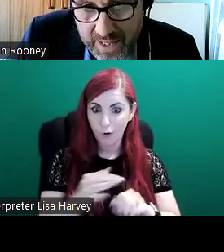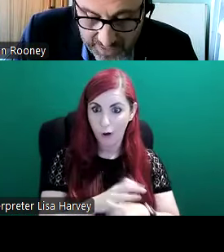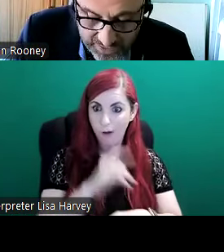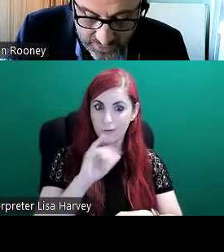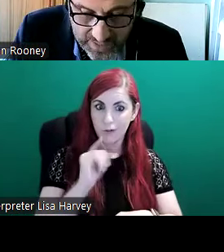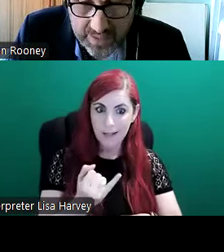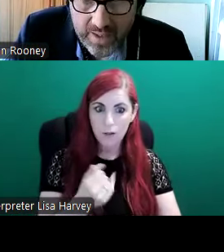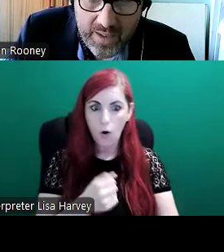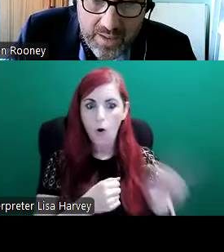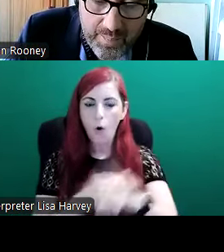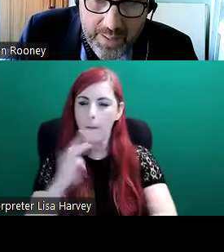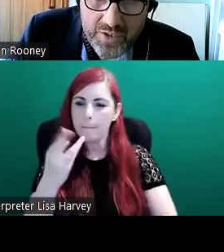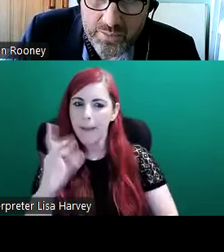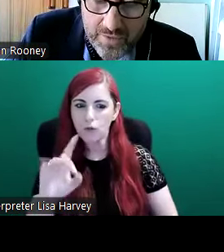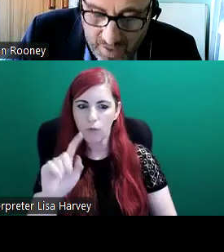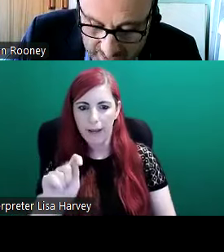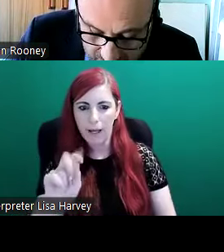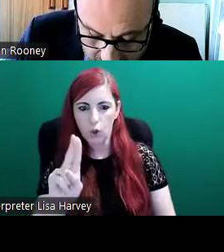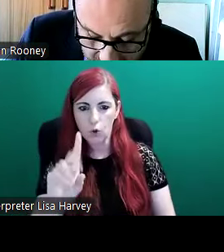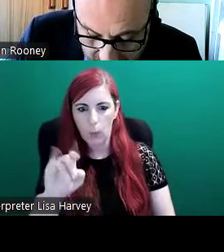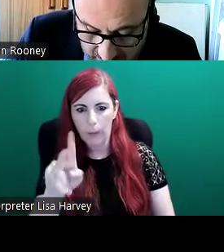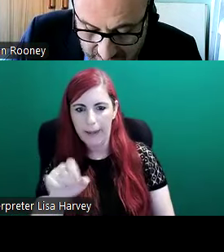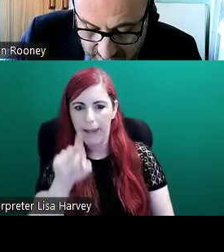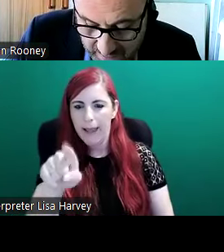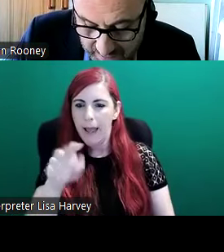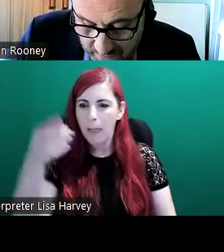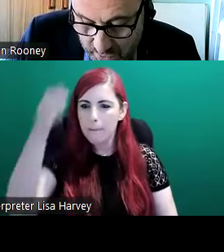Patrick Touhy's The Baptism of Christ, which you see on the right hand side, which